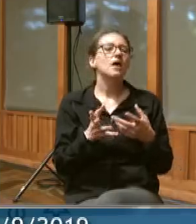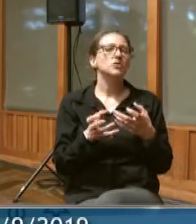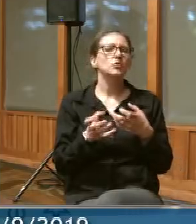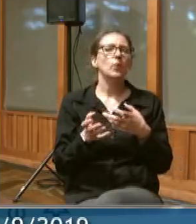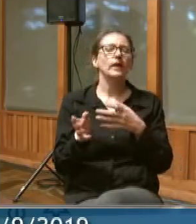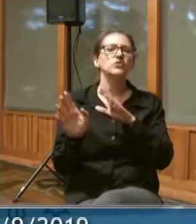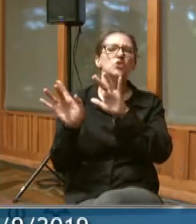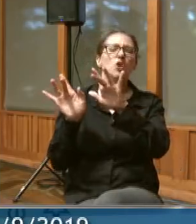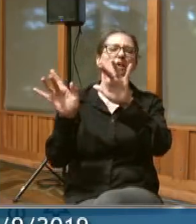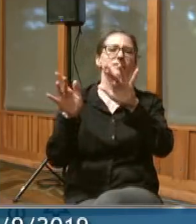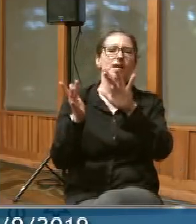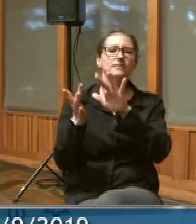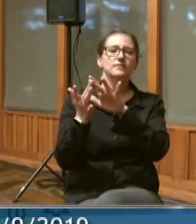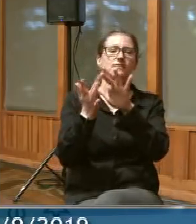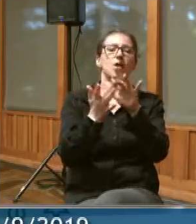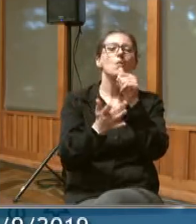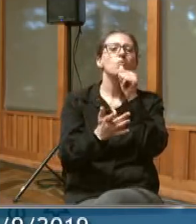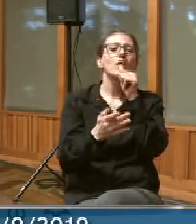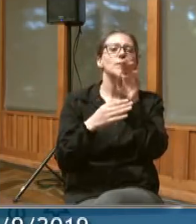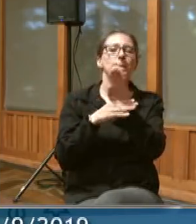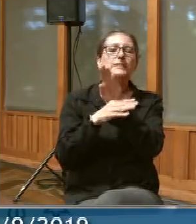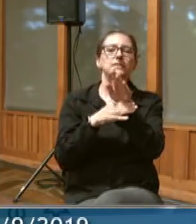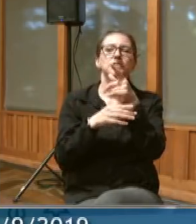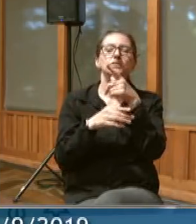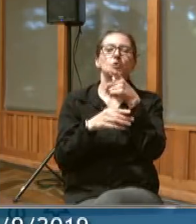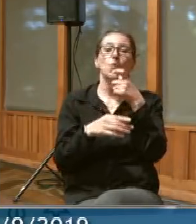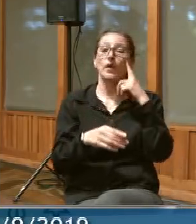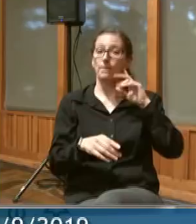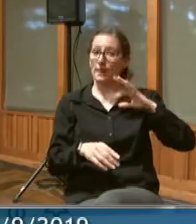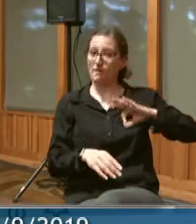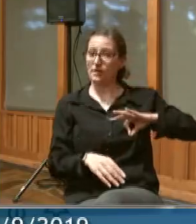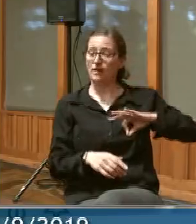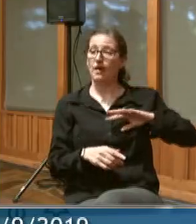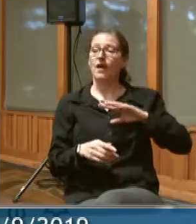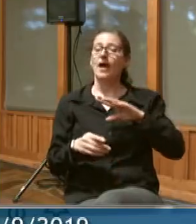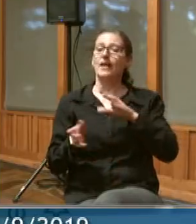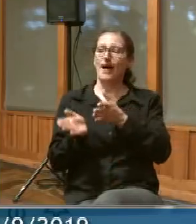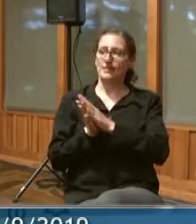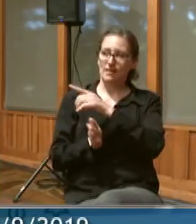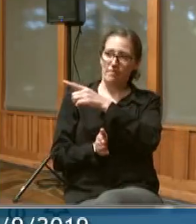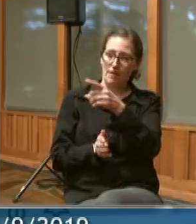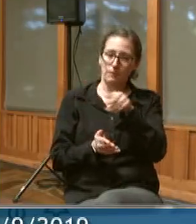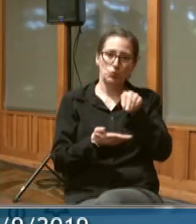PASSENGER THAT THEY WANT TO DO A STUDY TO FIND OUT THE FEASIBILITY. I SAY LET'S GET PRIVATE